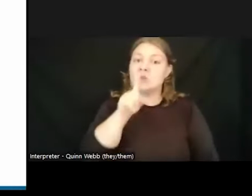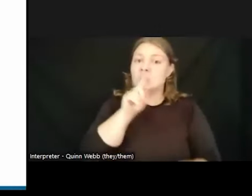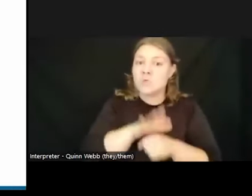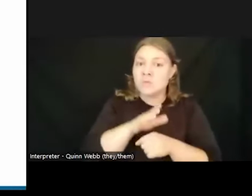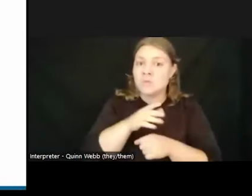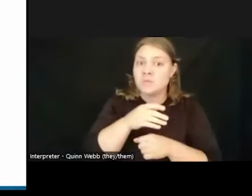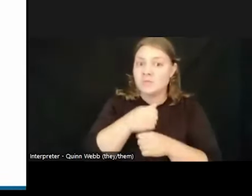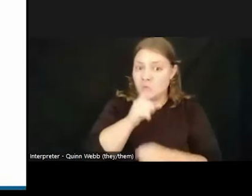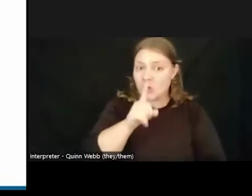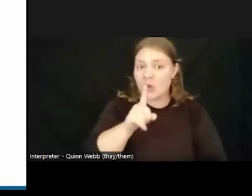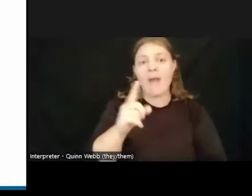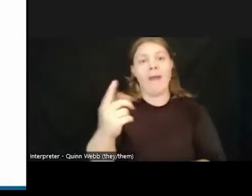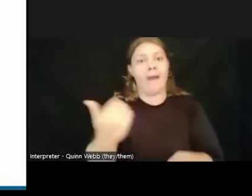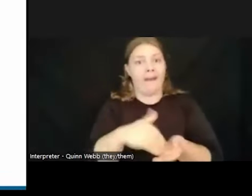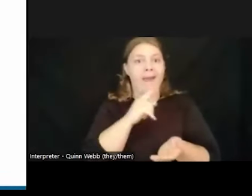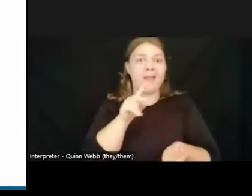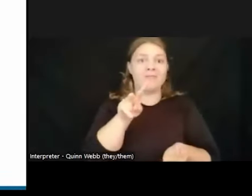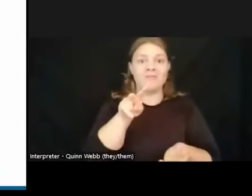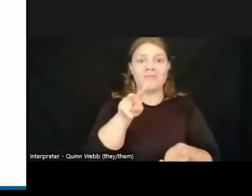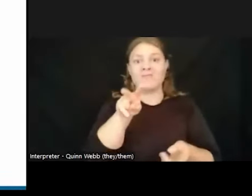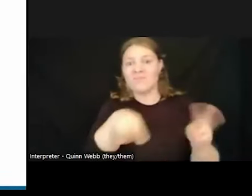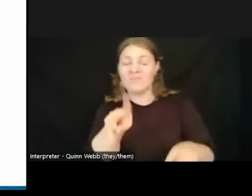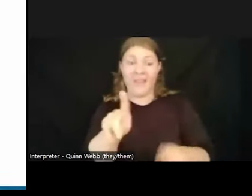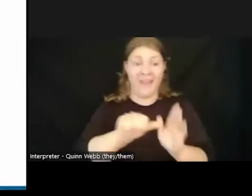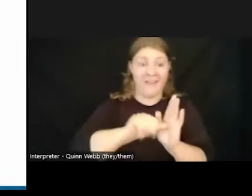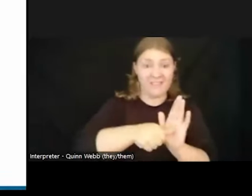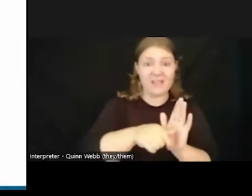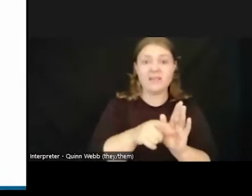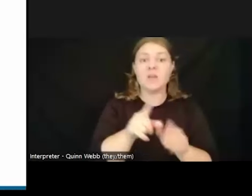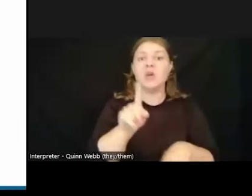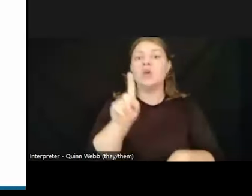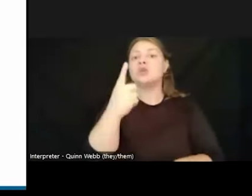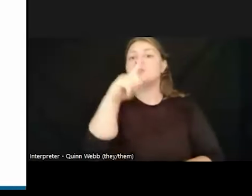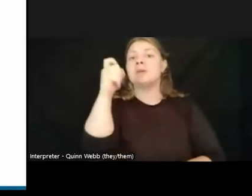emphasize the fact that just because something is translated in Spanish doesn't mean that as